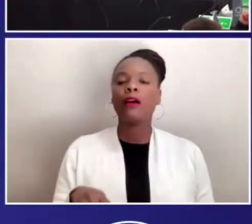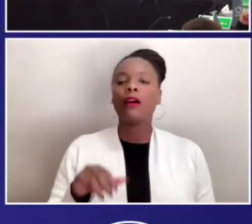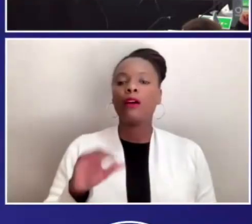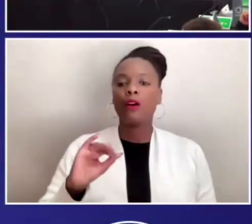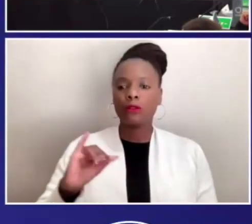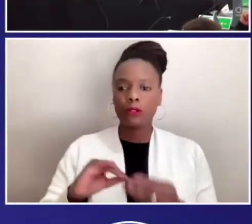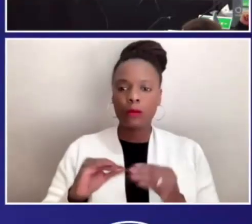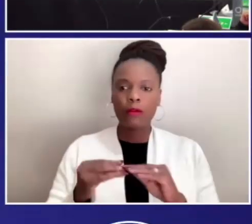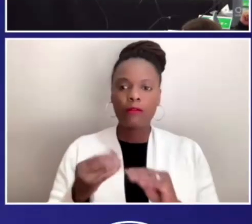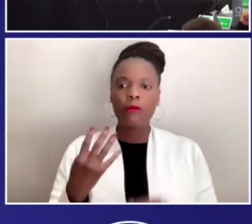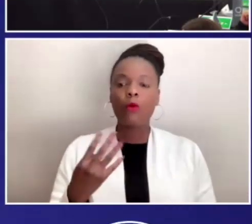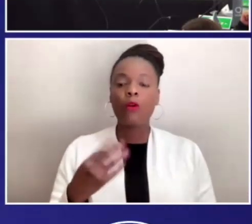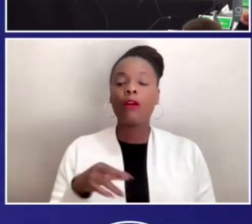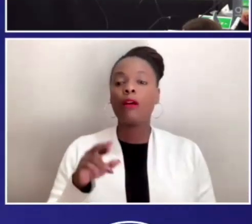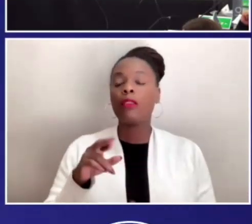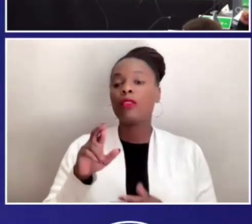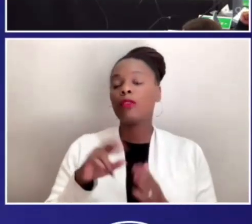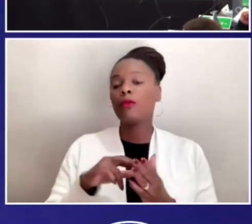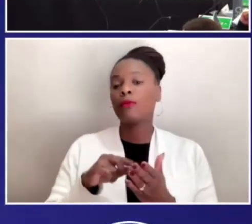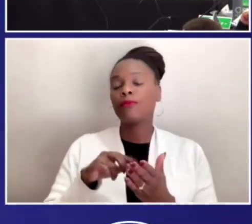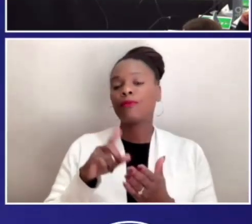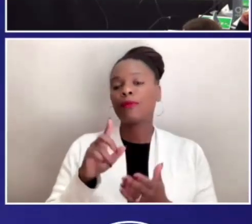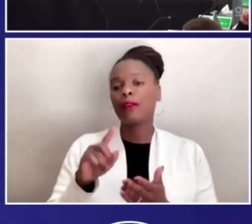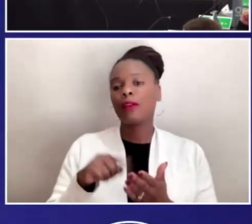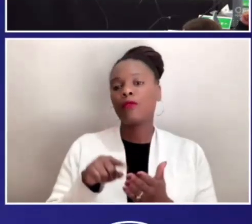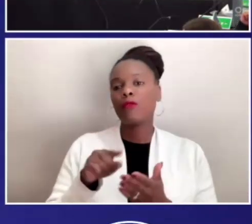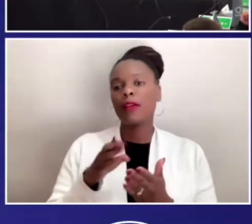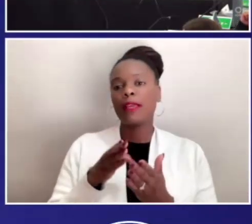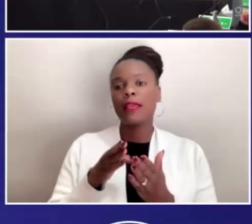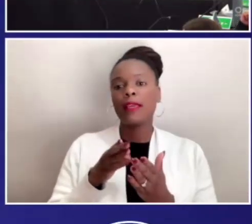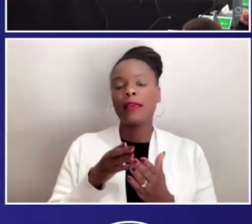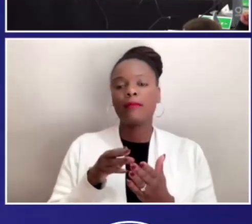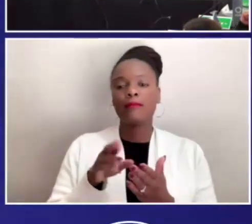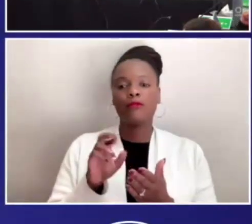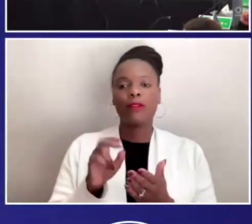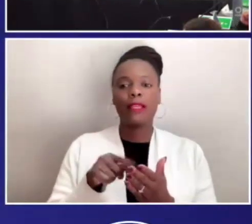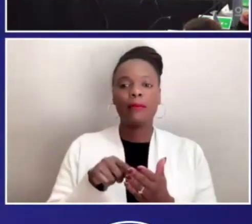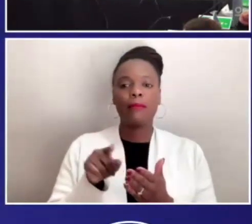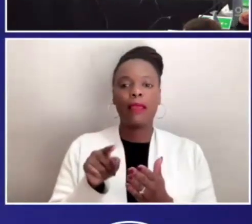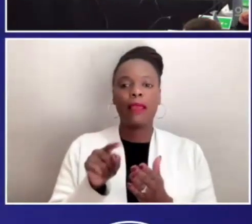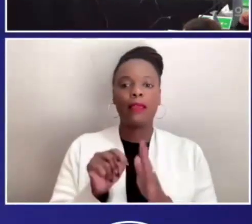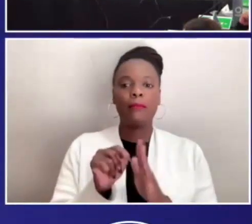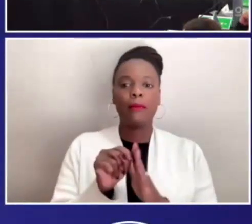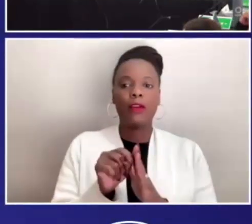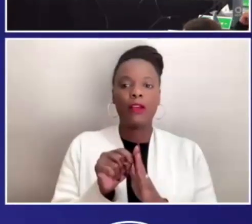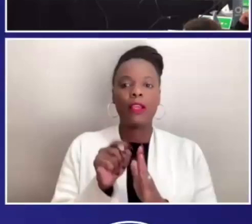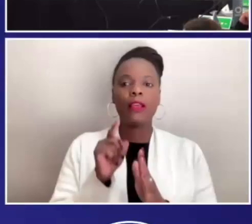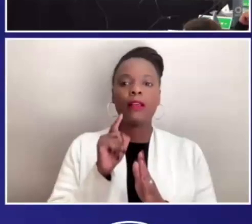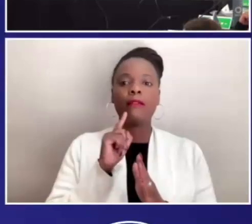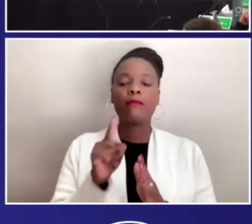described in this paragraph (b)(1), does not include periods of authorized deferment or forbearance.